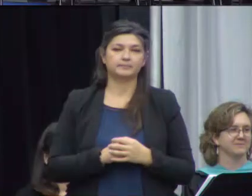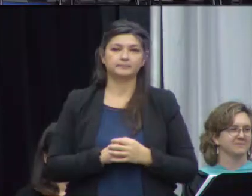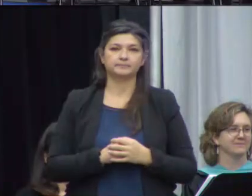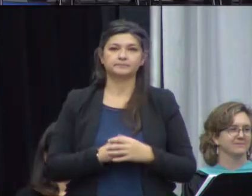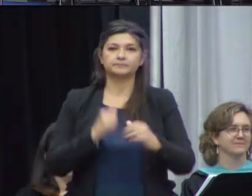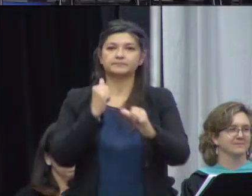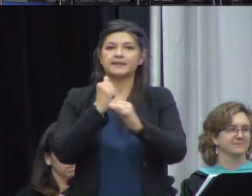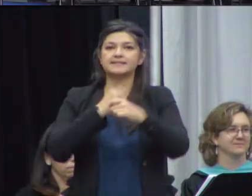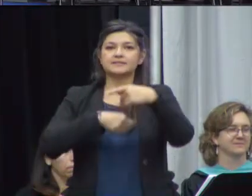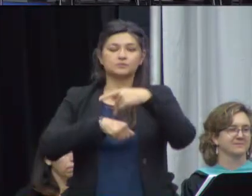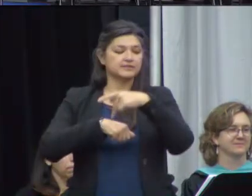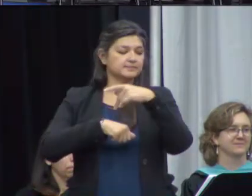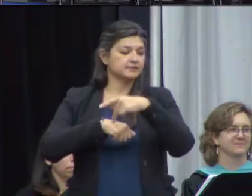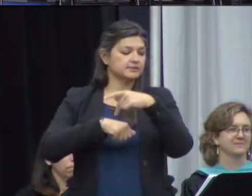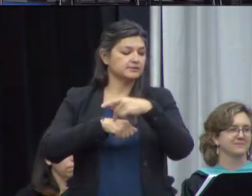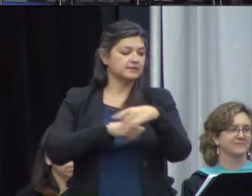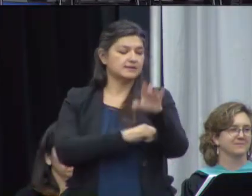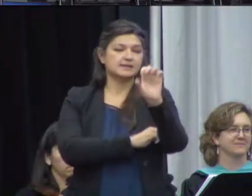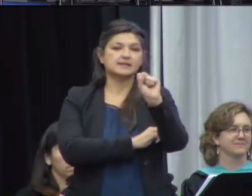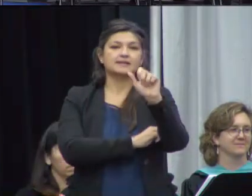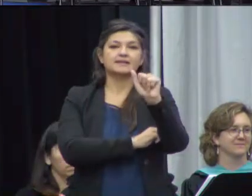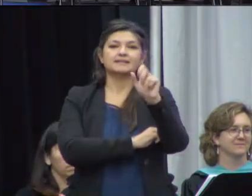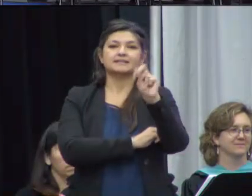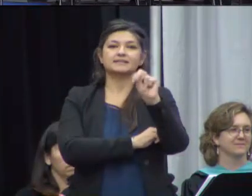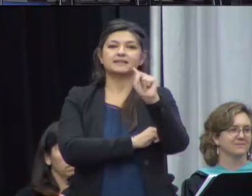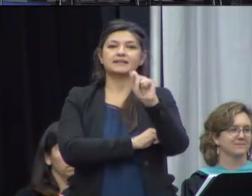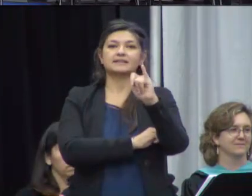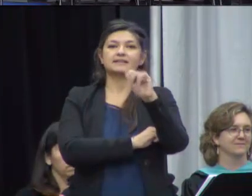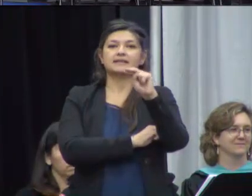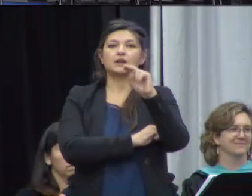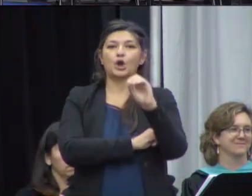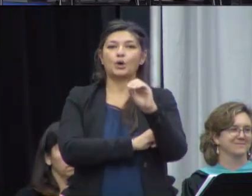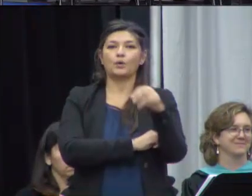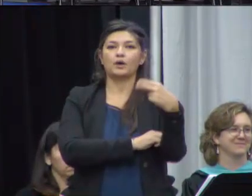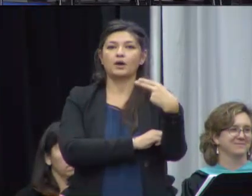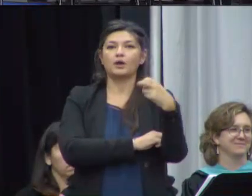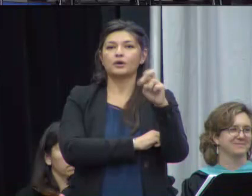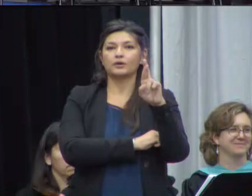Assistant Principal Mr. Santino Hernandez, (audience applauds)